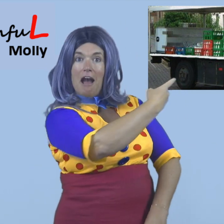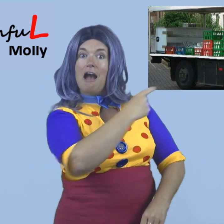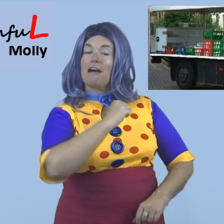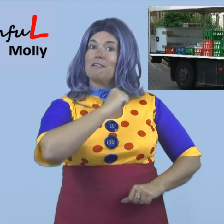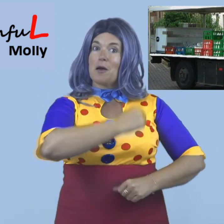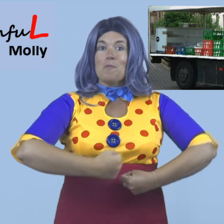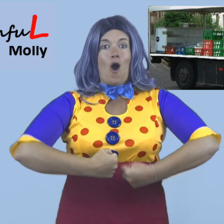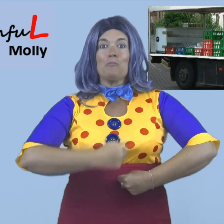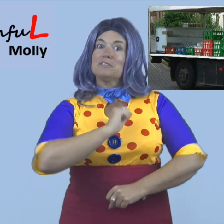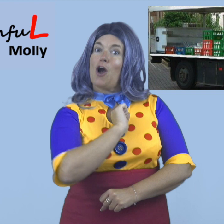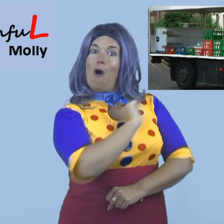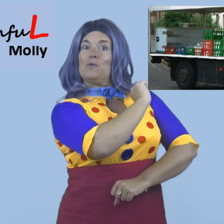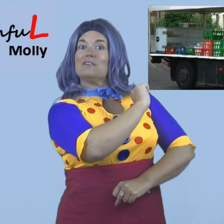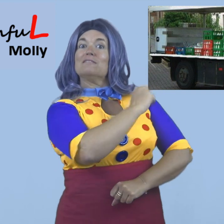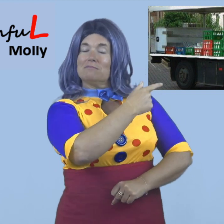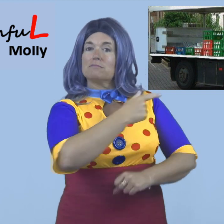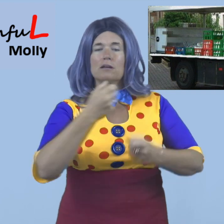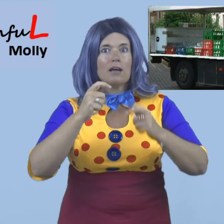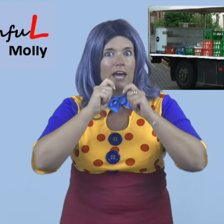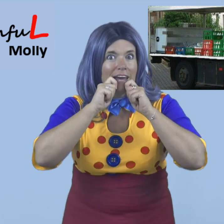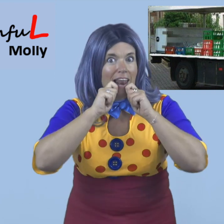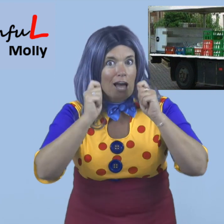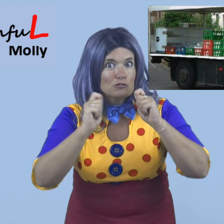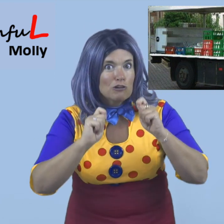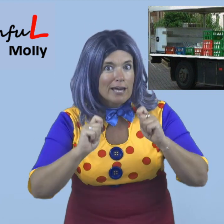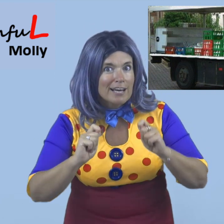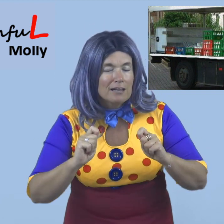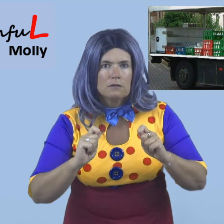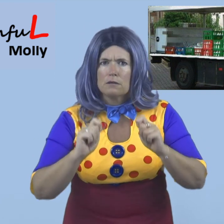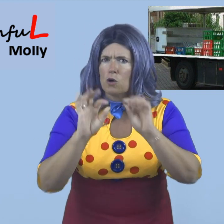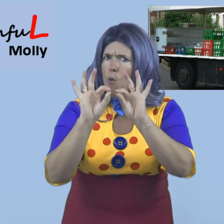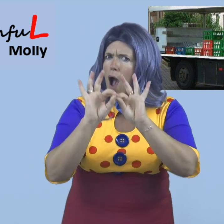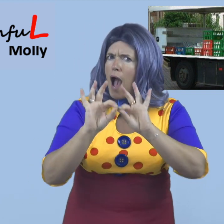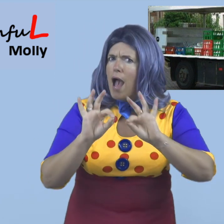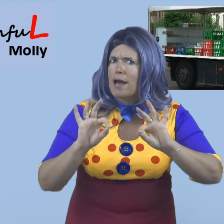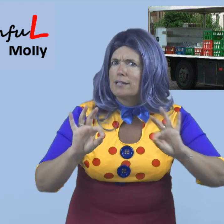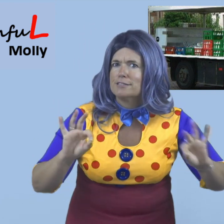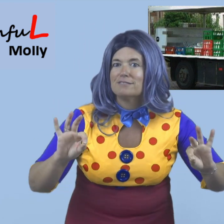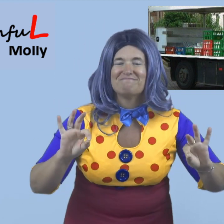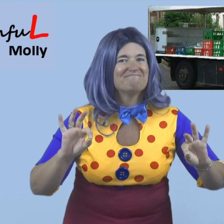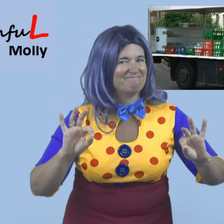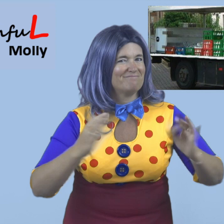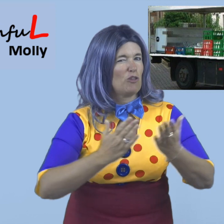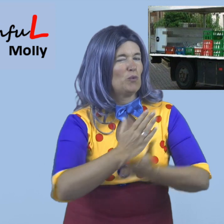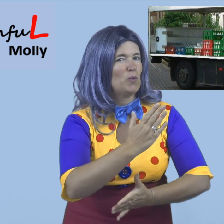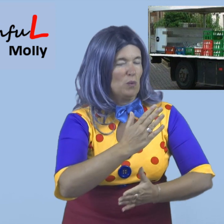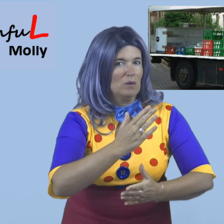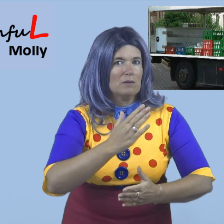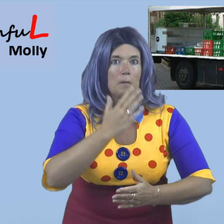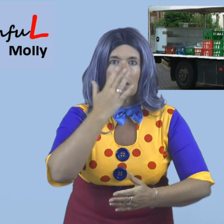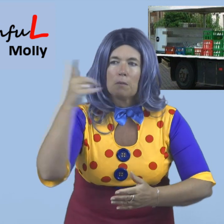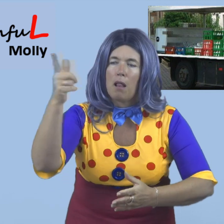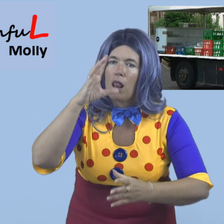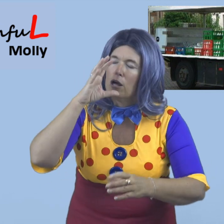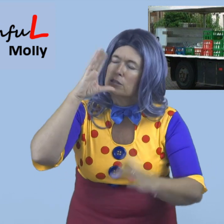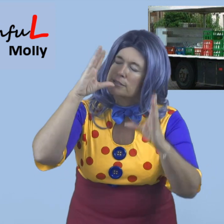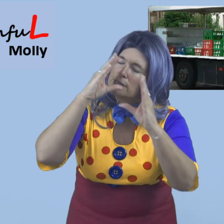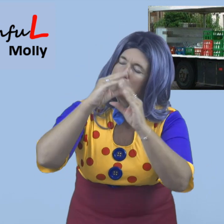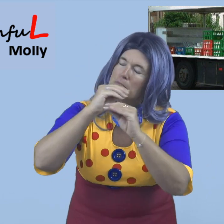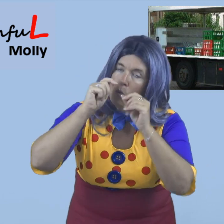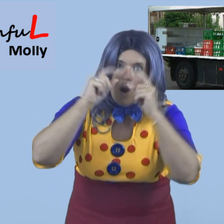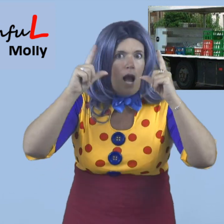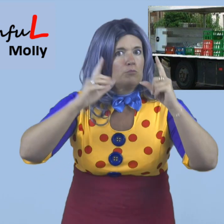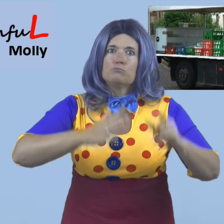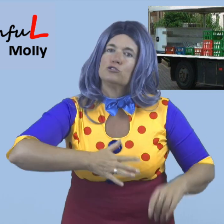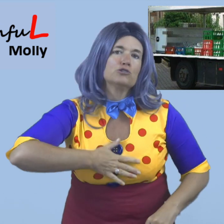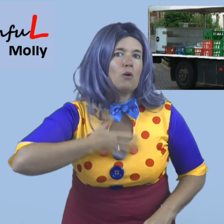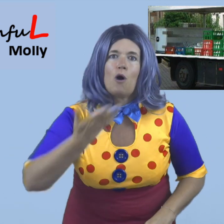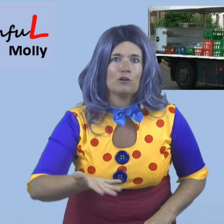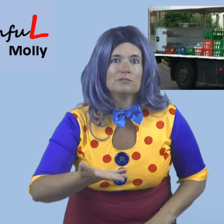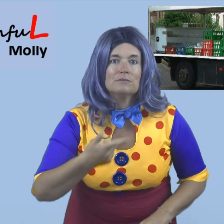Bob’s milk float was electric, so that it was quiet and wouldn’t wake people up.